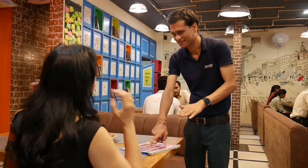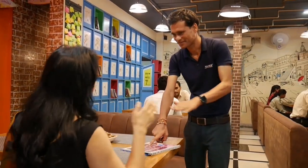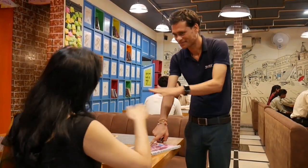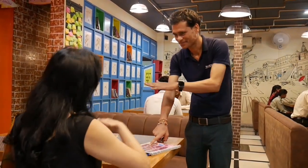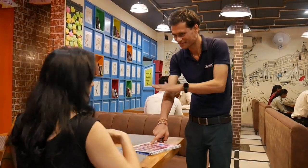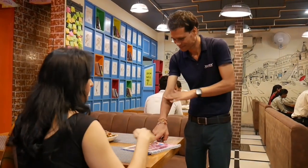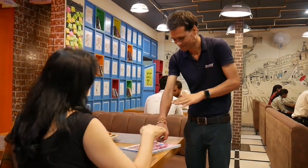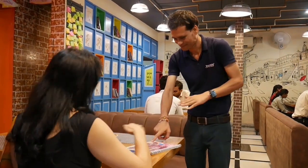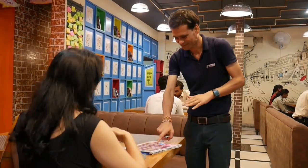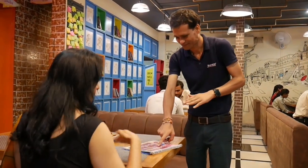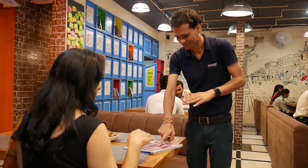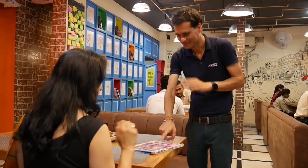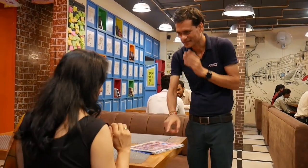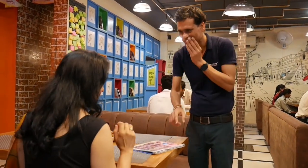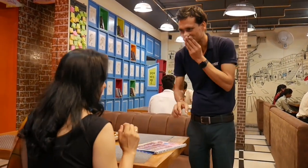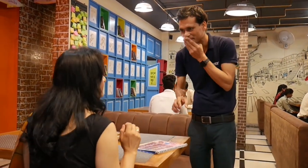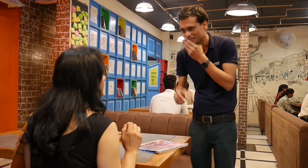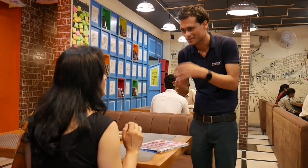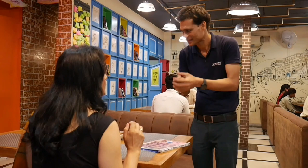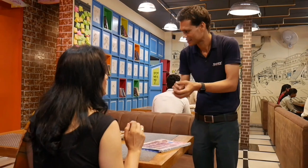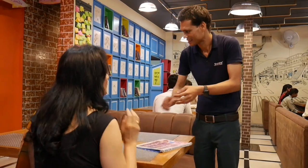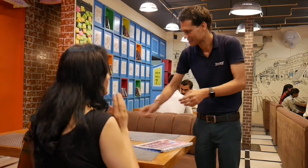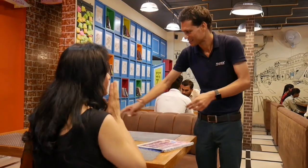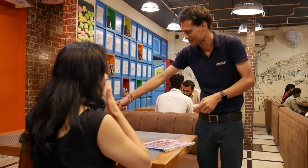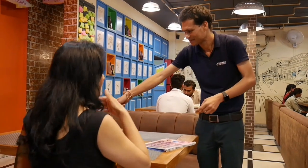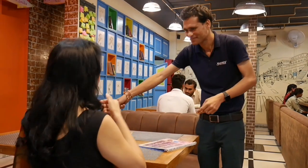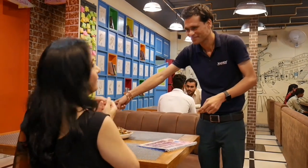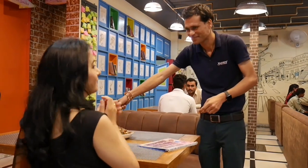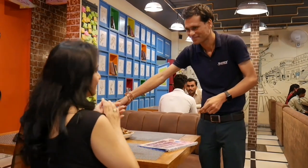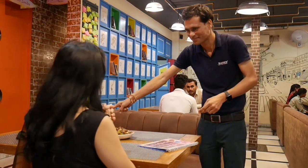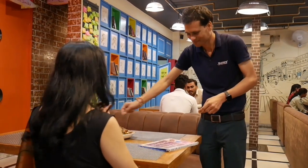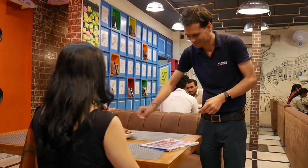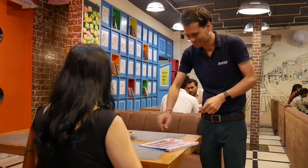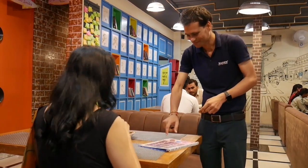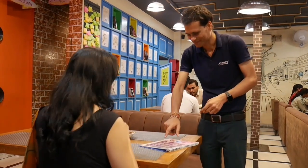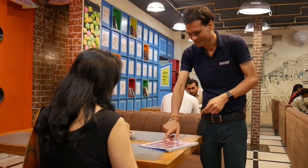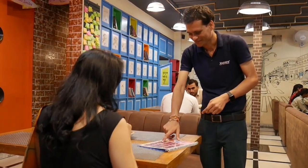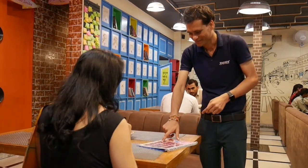cleaning tissue